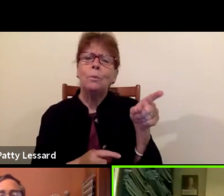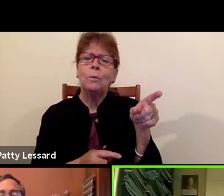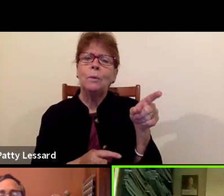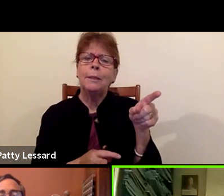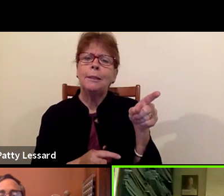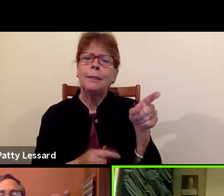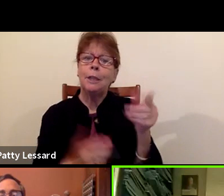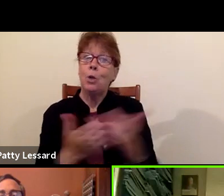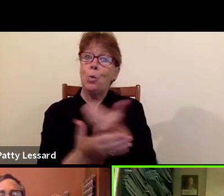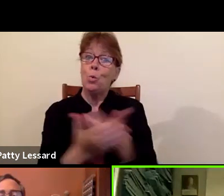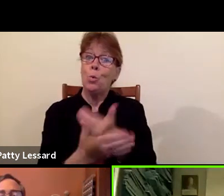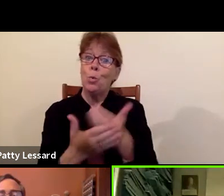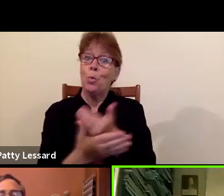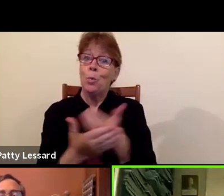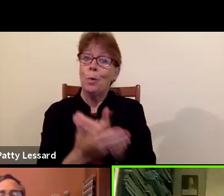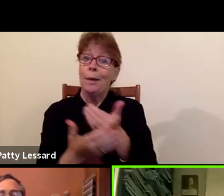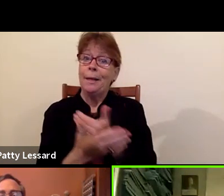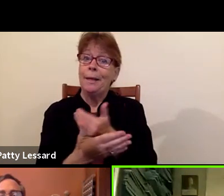that. In any case,